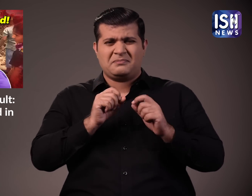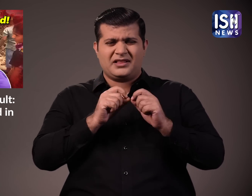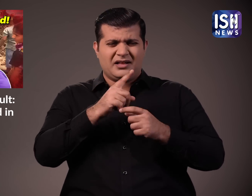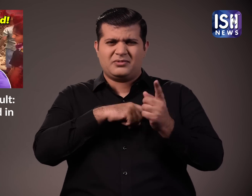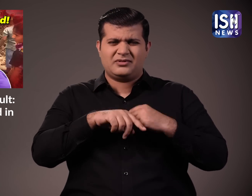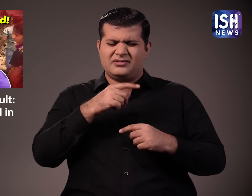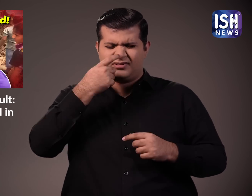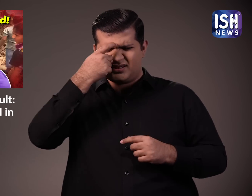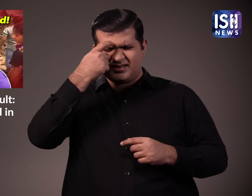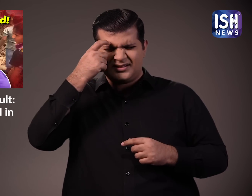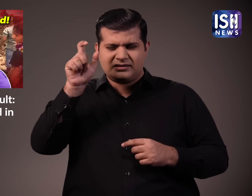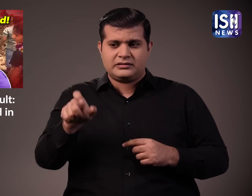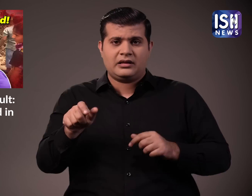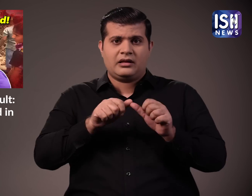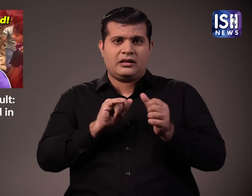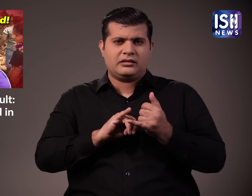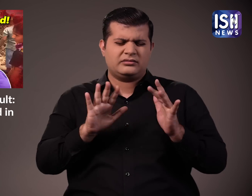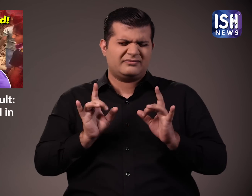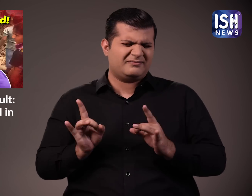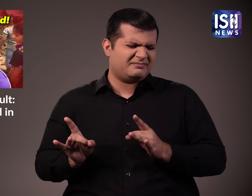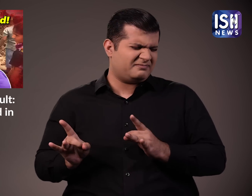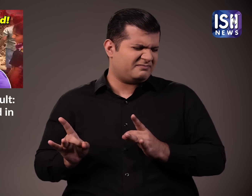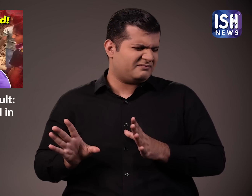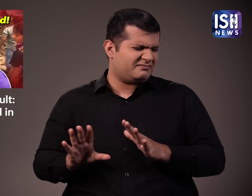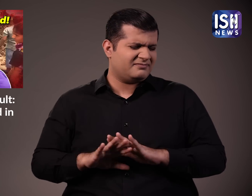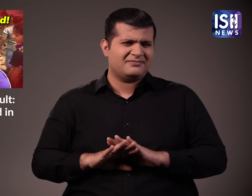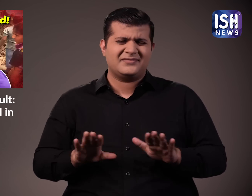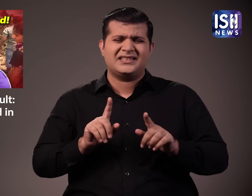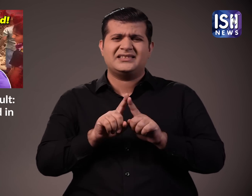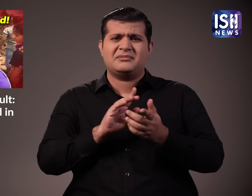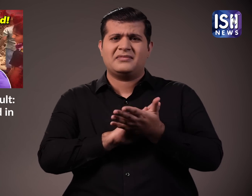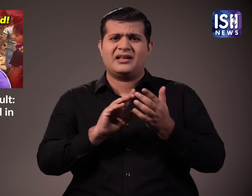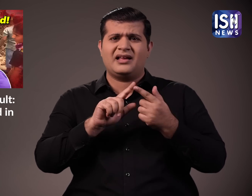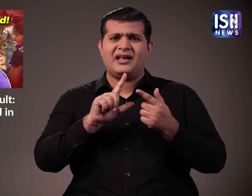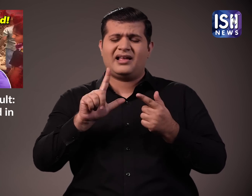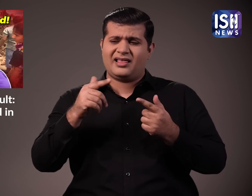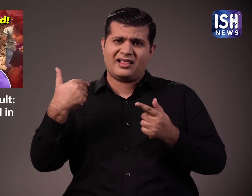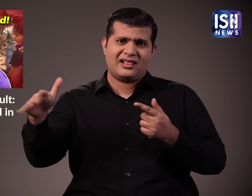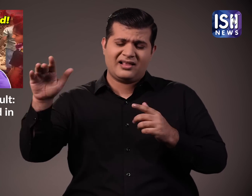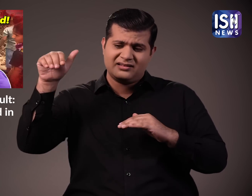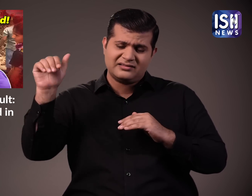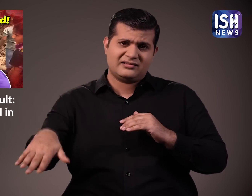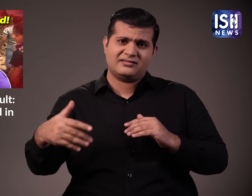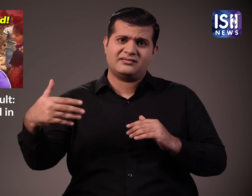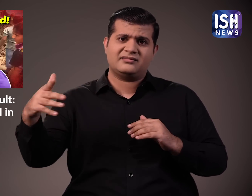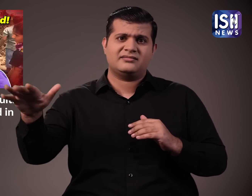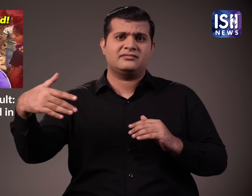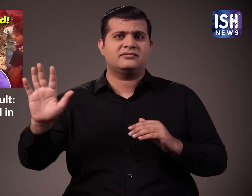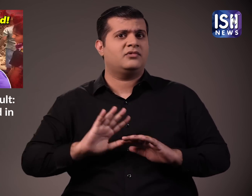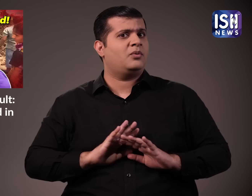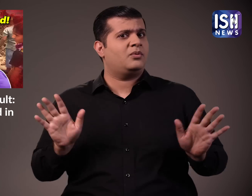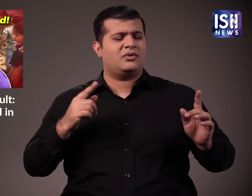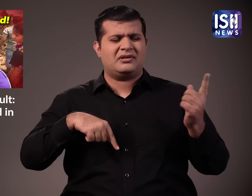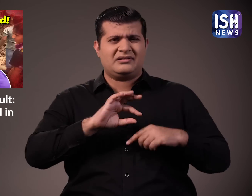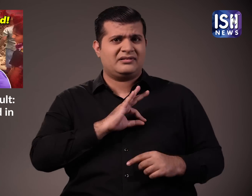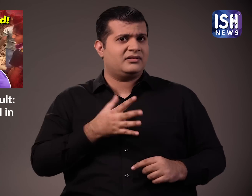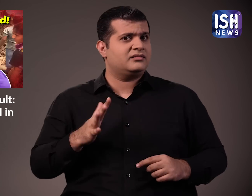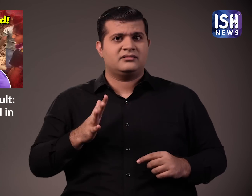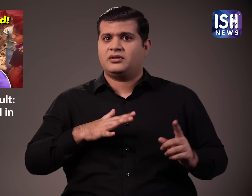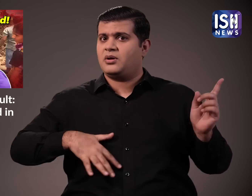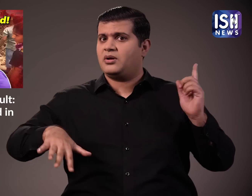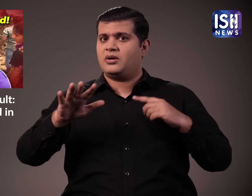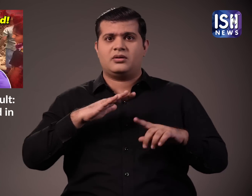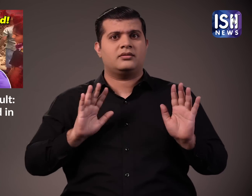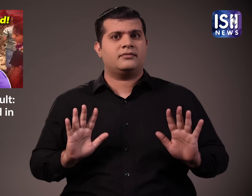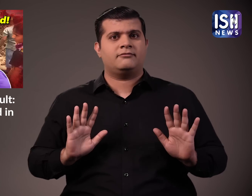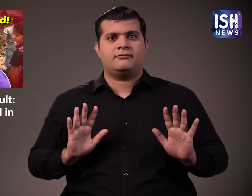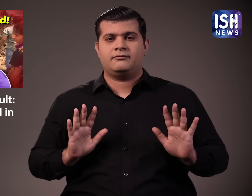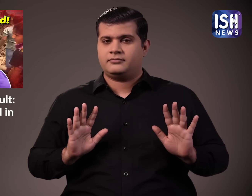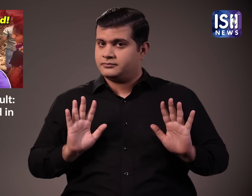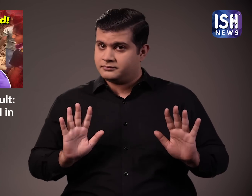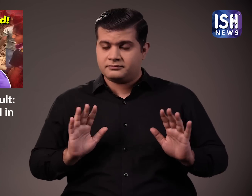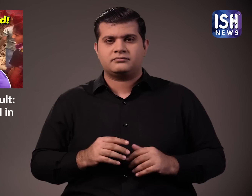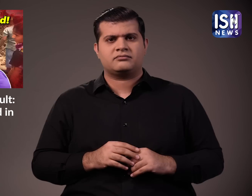Badlapur locals completely detest Akshay and just wish that he rots in hell.